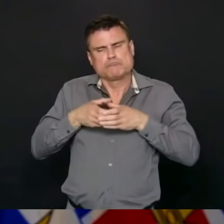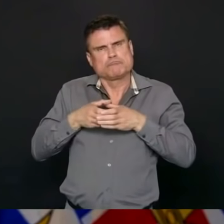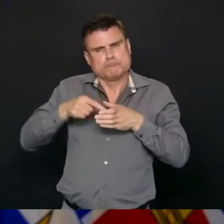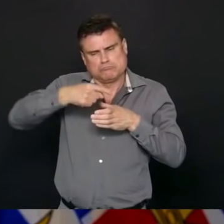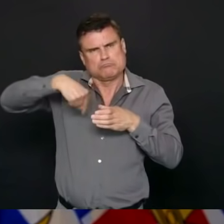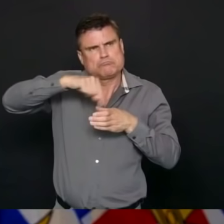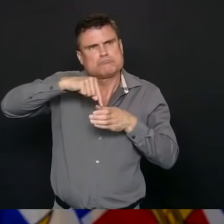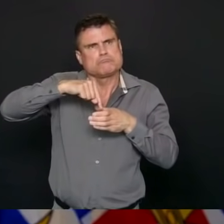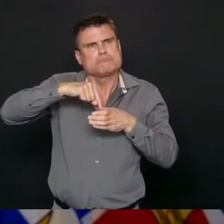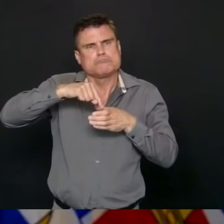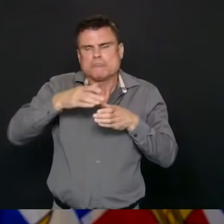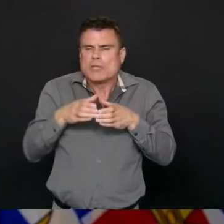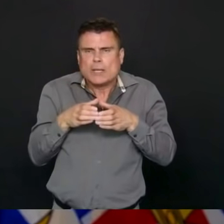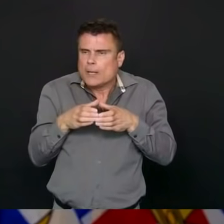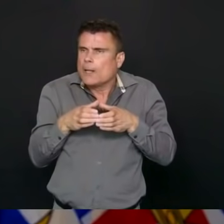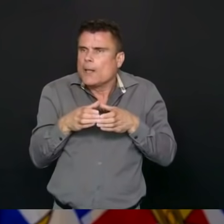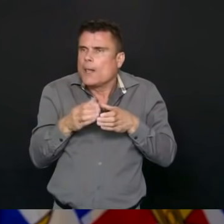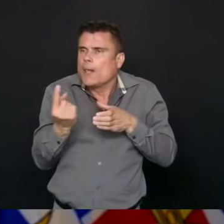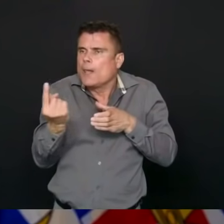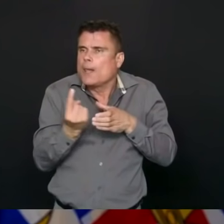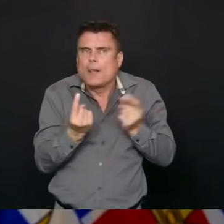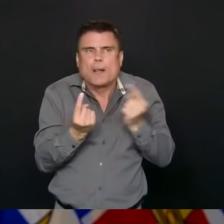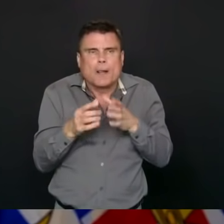That's a way of thinking about it.